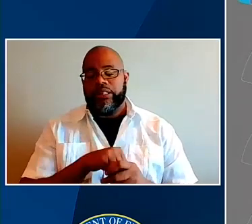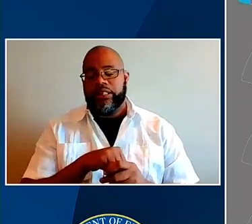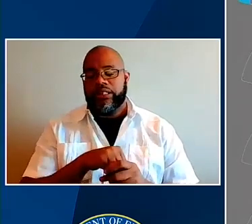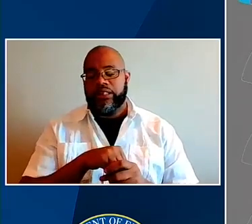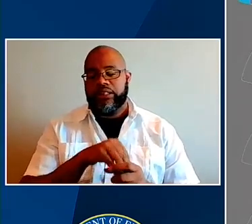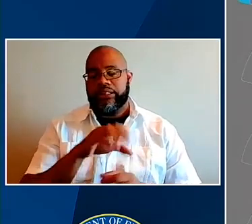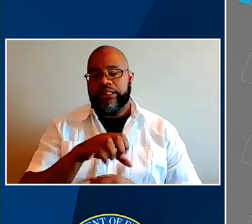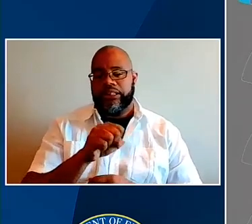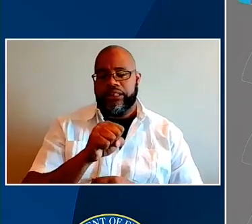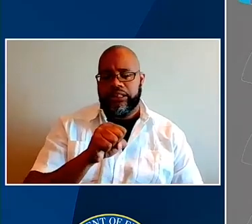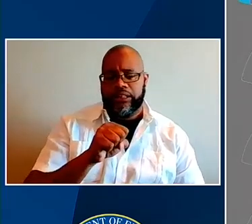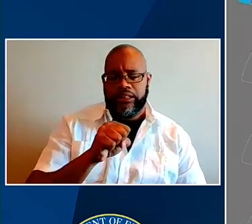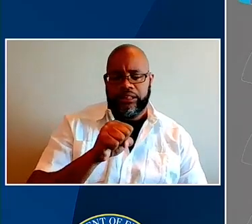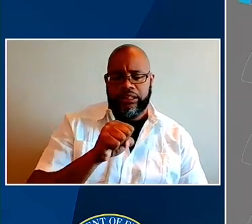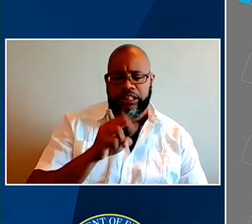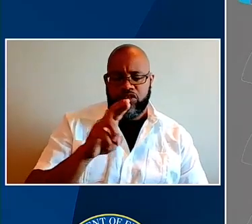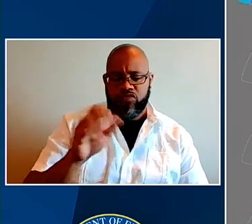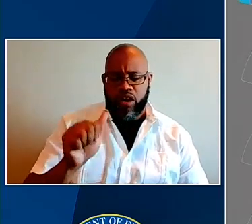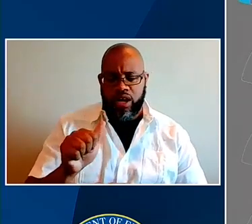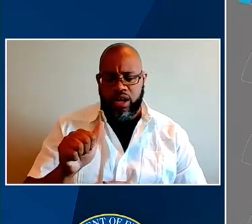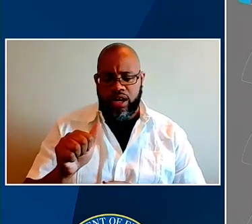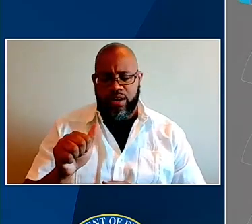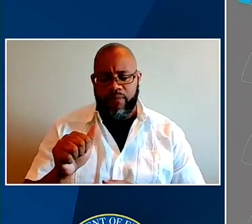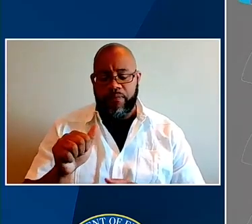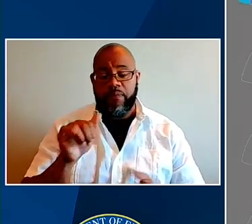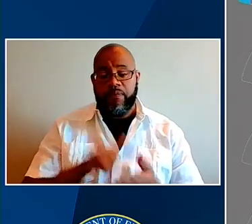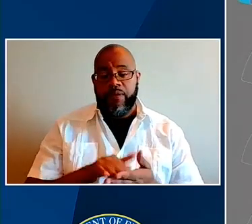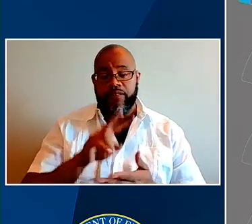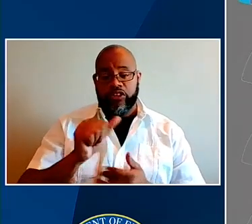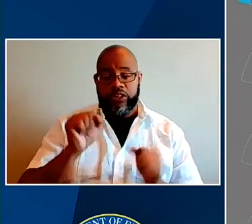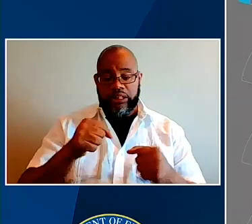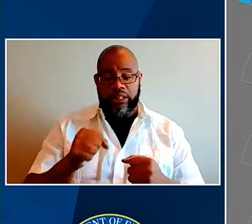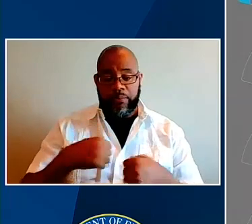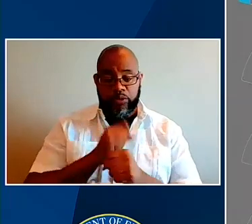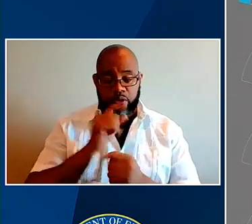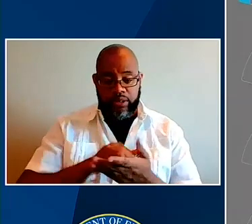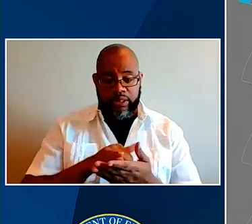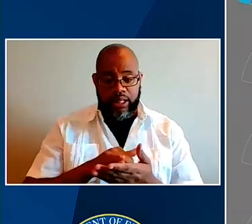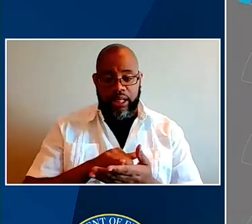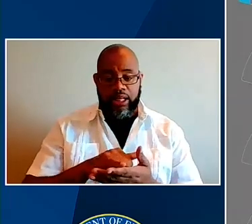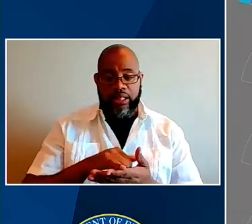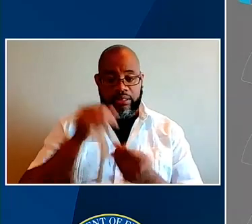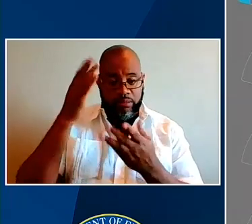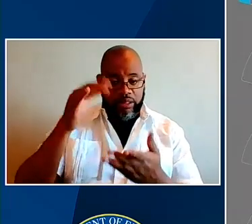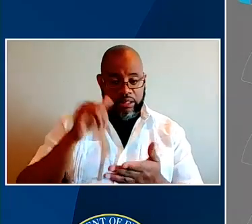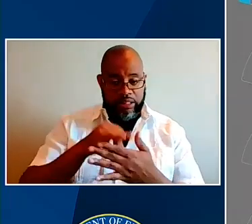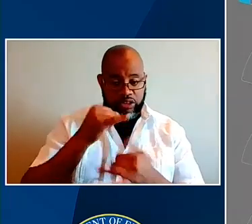Virginia can easily ensure that the out-of-state institutions offering education within the Commonwealth are compliant within SARA.